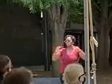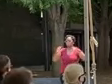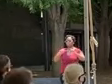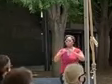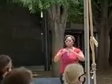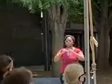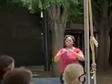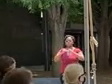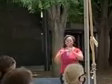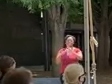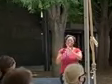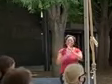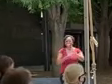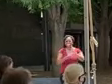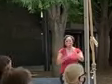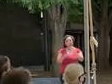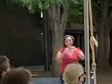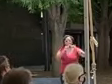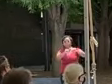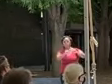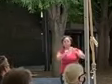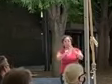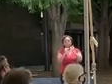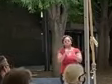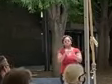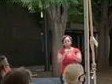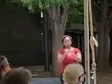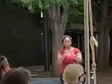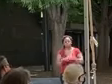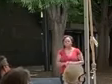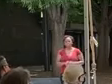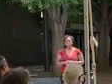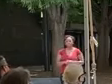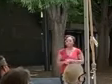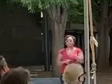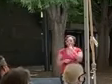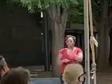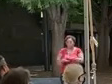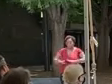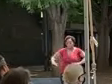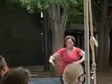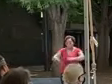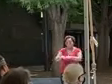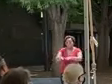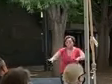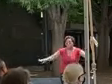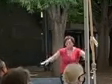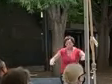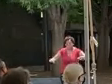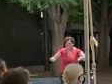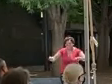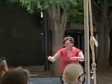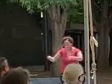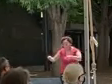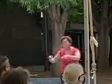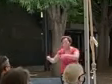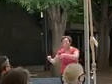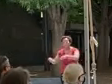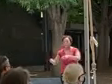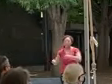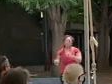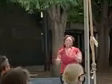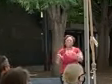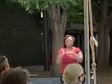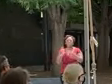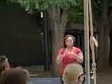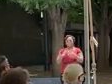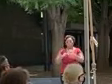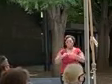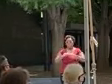We have completed several reconstruction projects to address ground subsidence which created uneven surfaces along the trails and memorials,